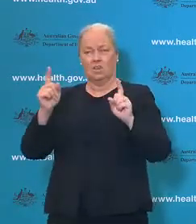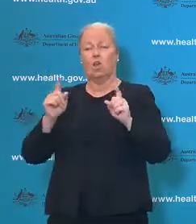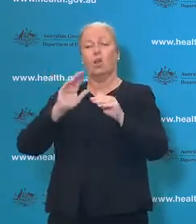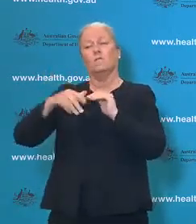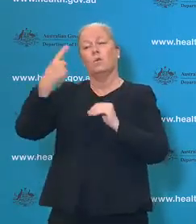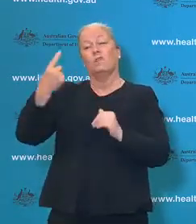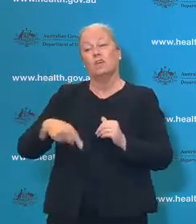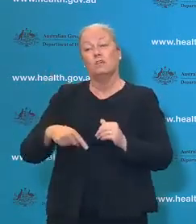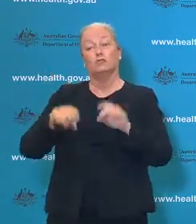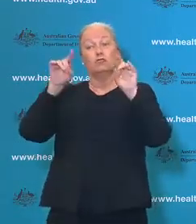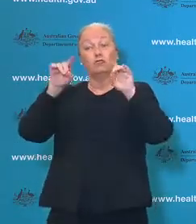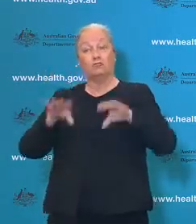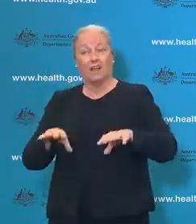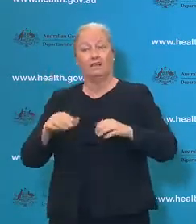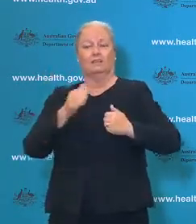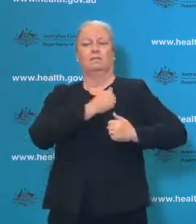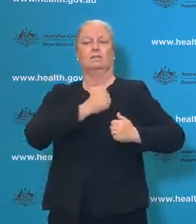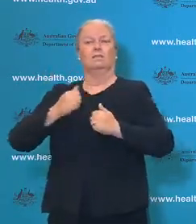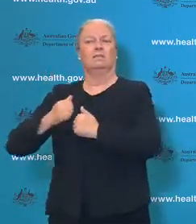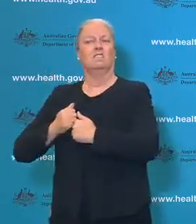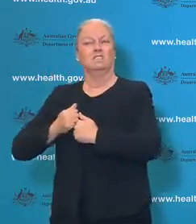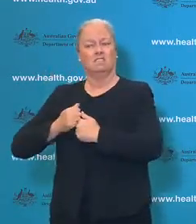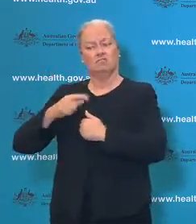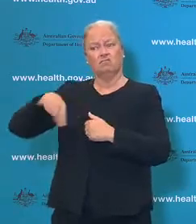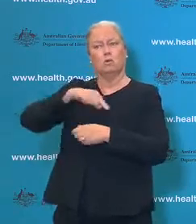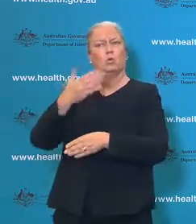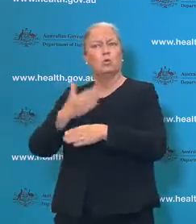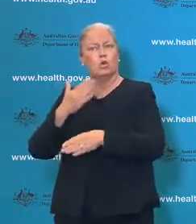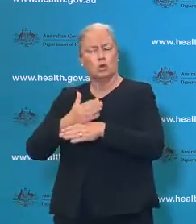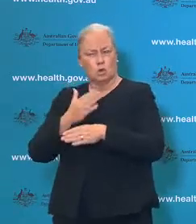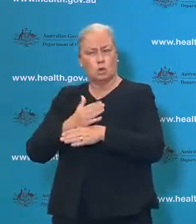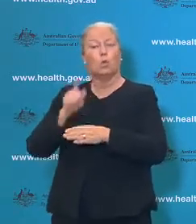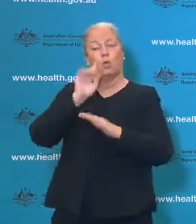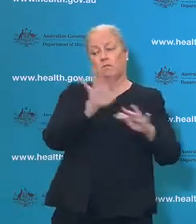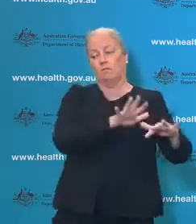Australian Defence Force (ADF) personnel who will be deployed to Victoria to support